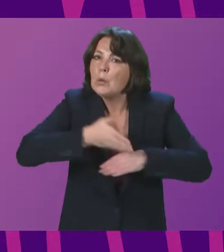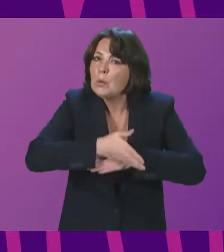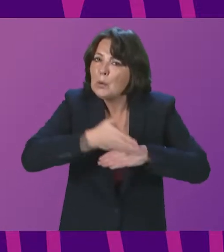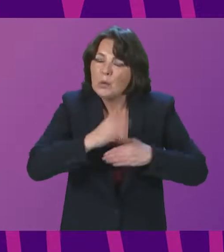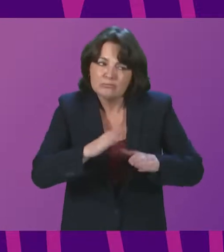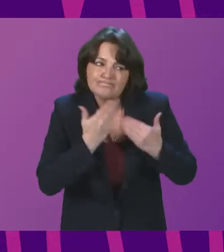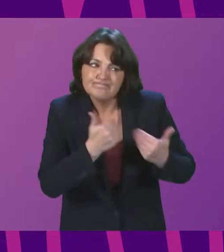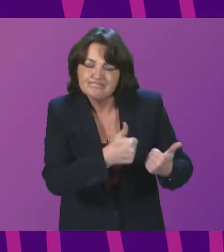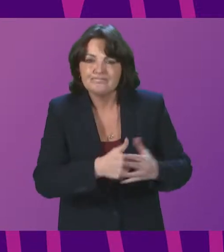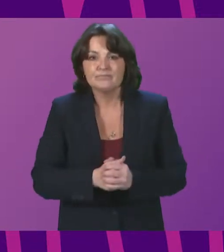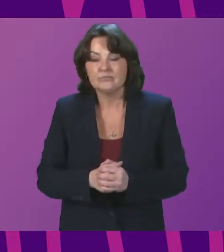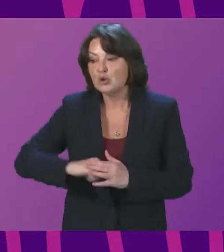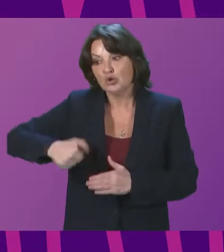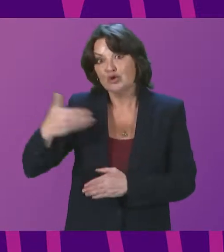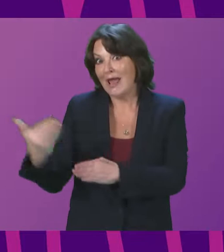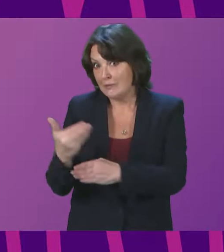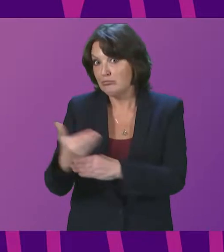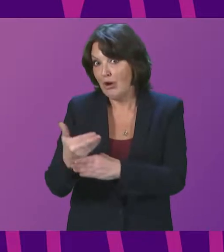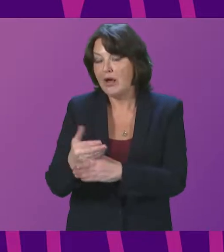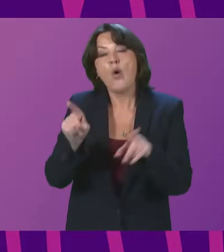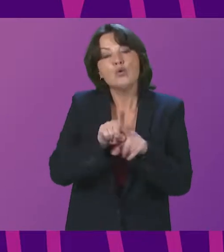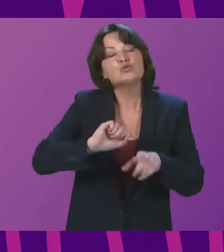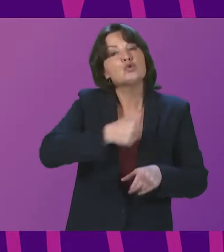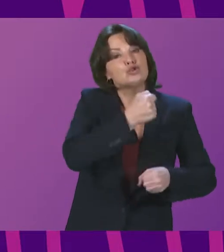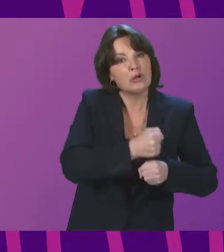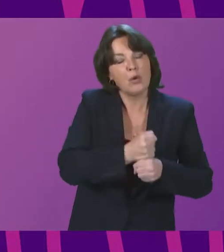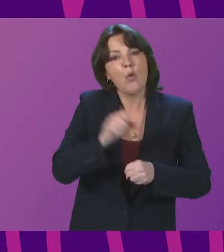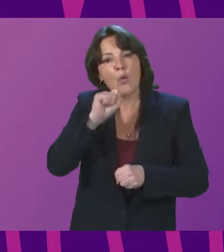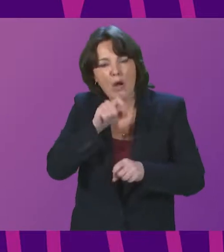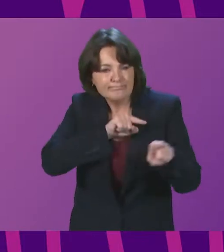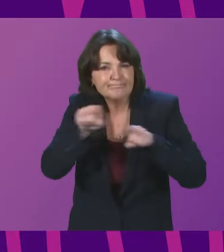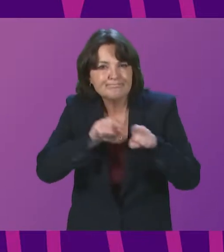Scottish Enterprise and the Scottish Government will explore and give support to the exploration